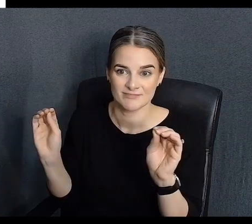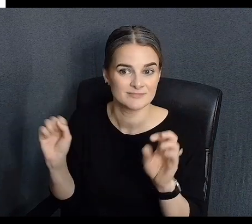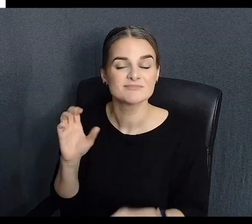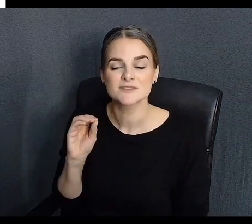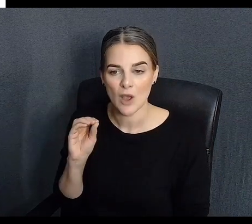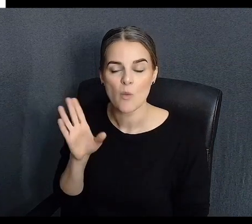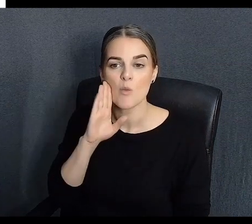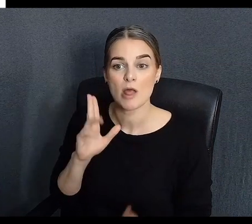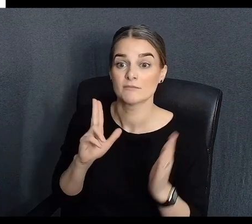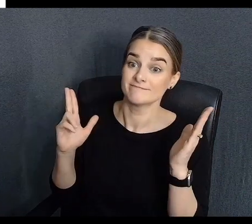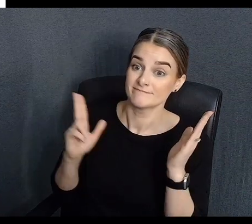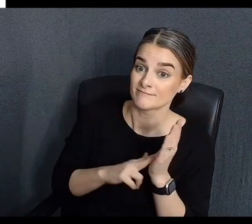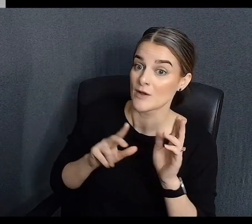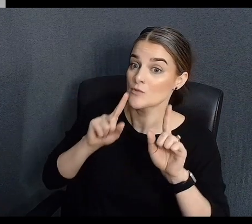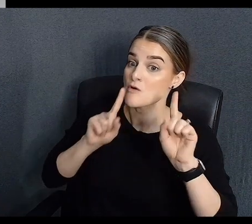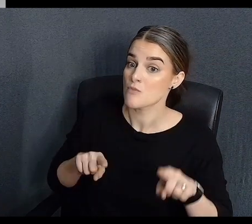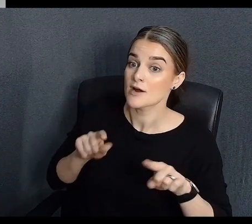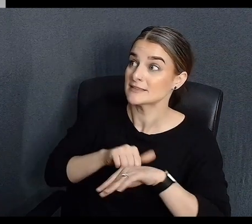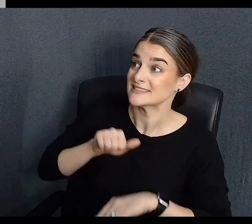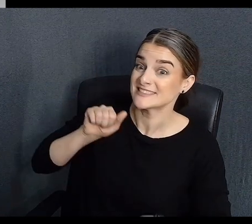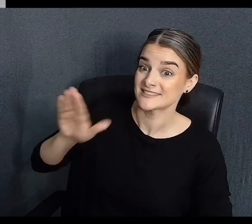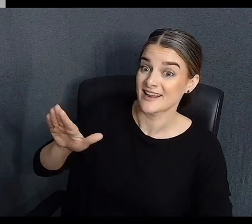and hopefully, it gets the device funded.